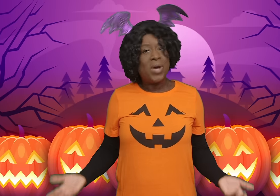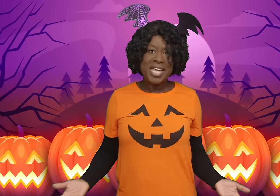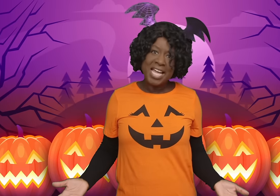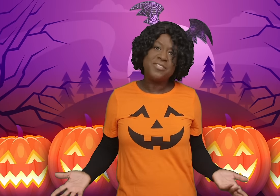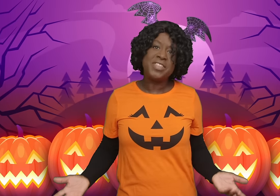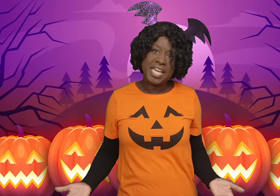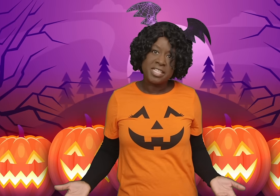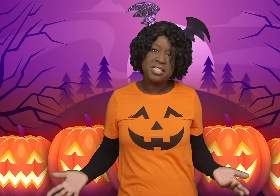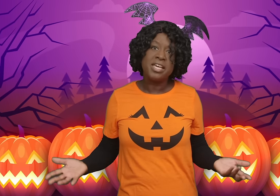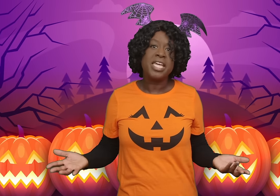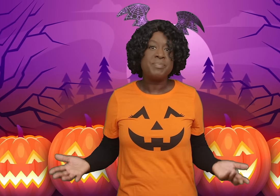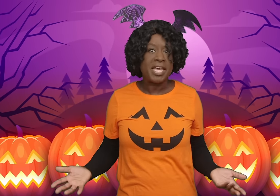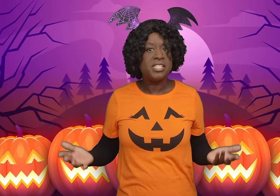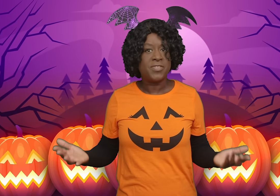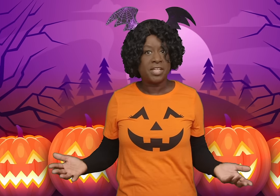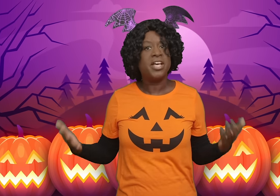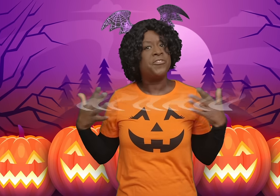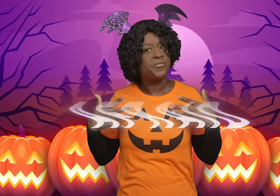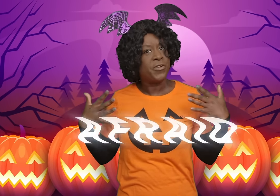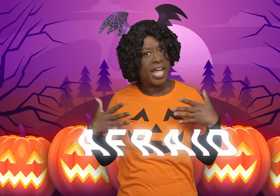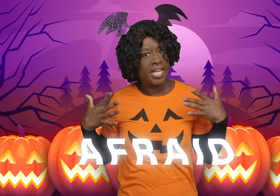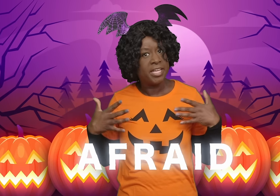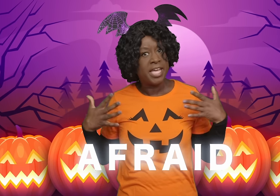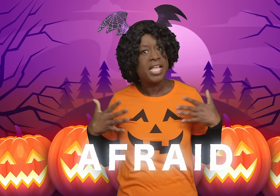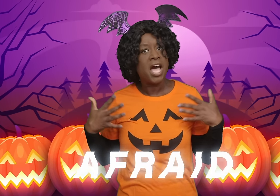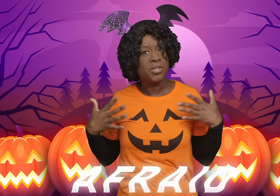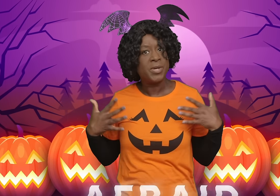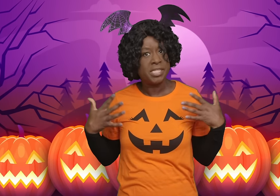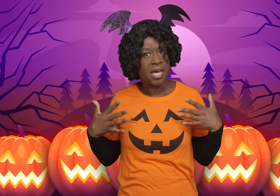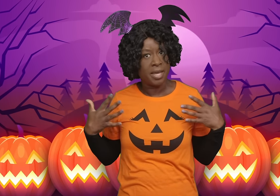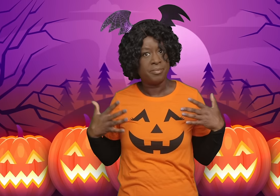What kind of things can make us feel afraid at Halloween time?